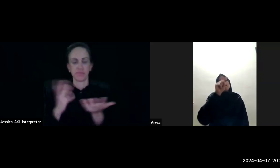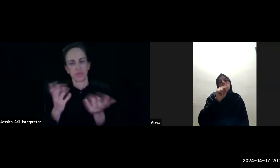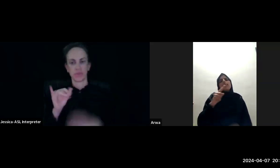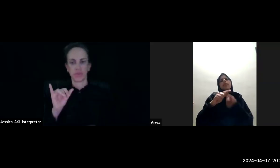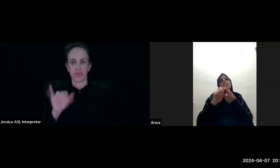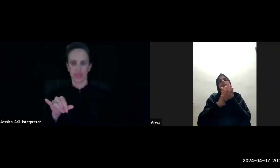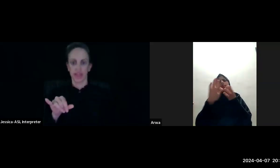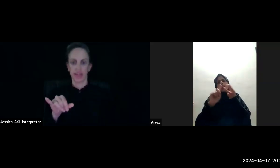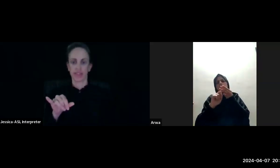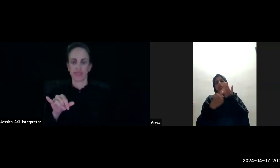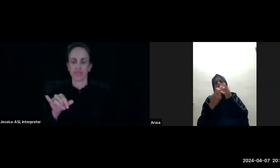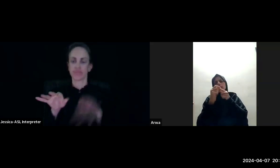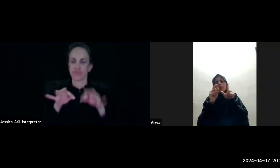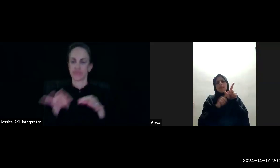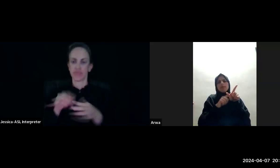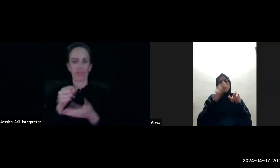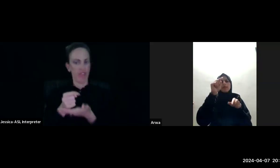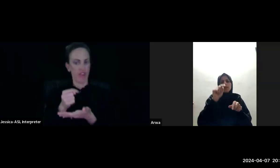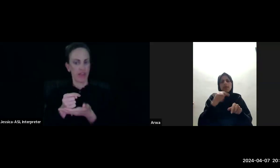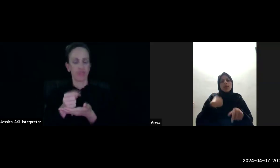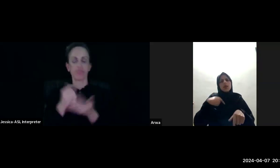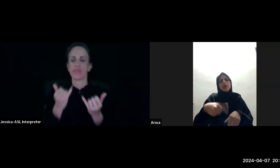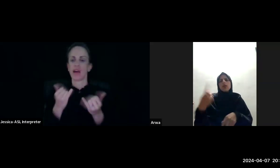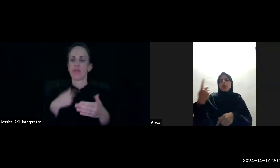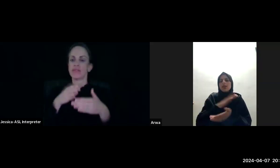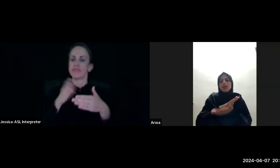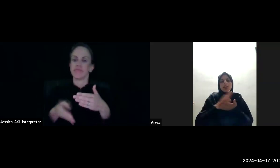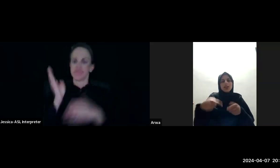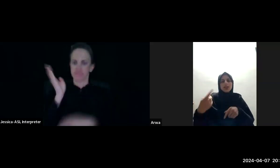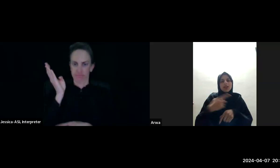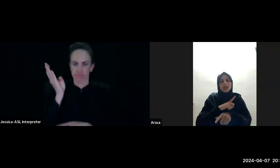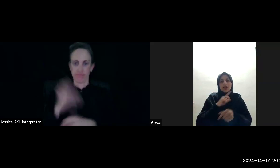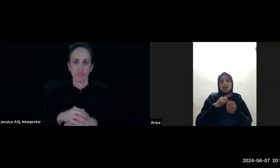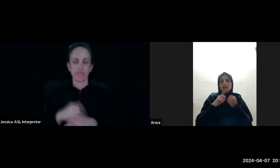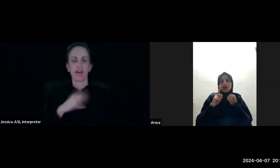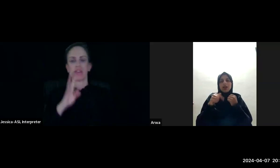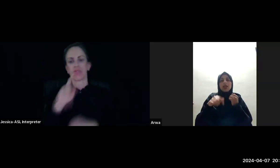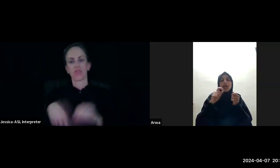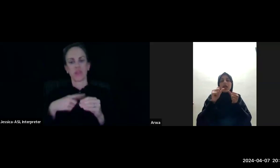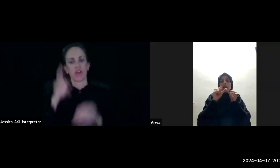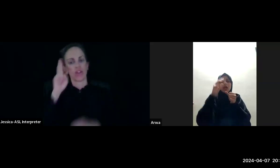and therefore I come to the end of my talk . I spoke about Usher syndrome at the beginning and